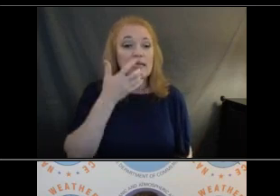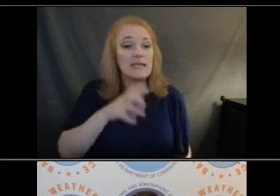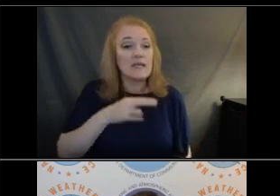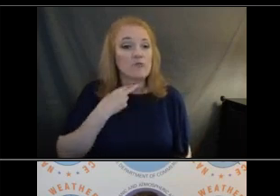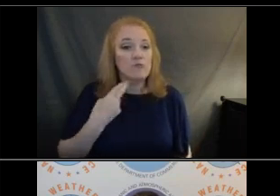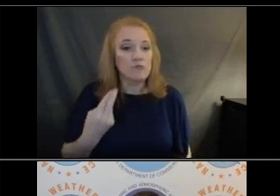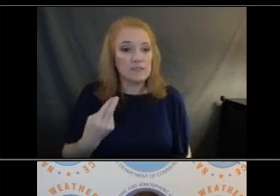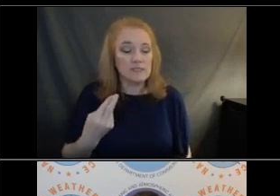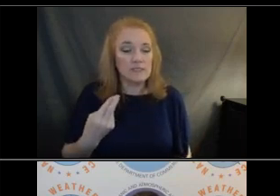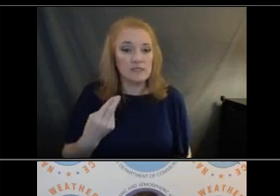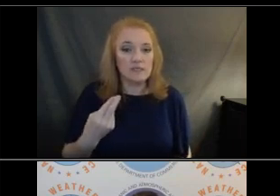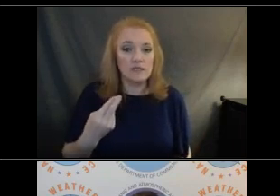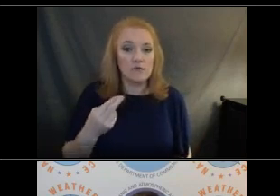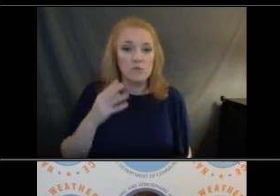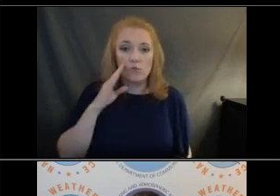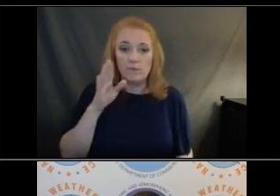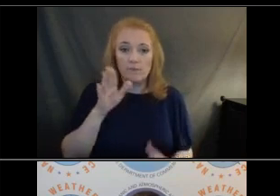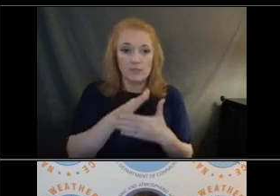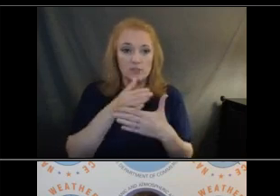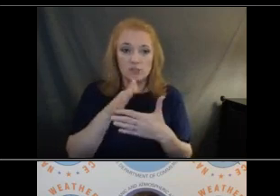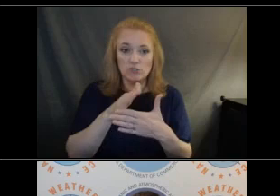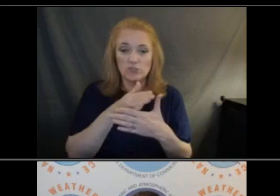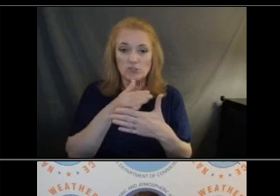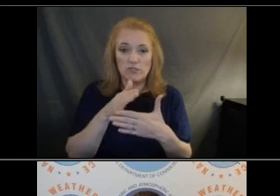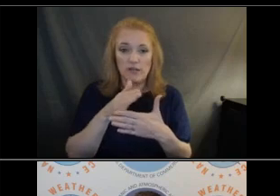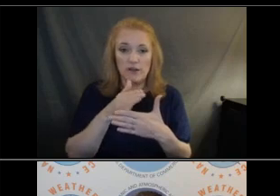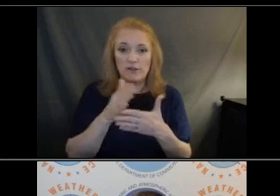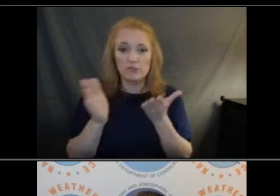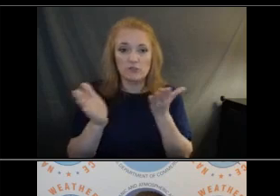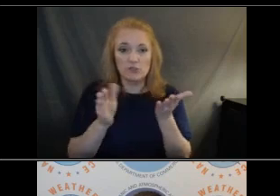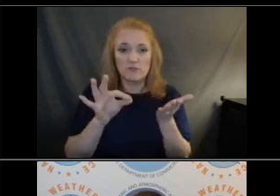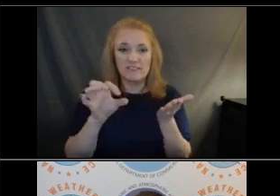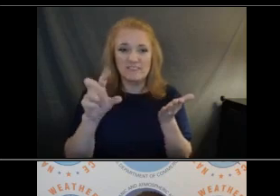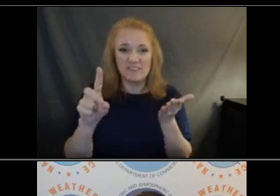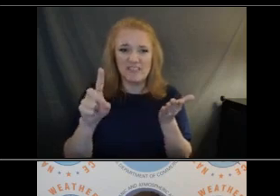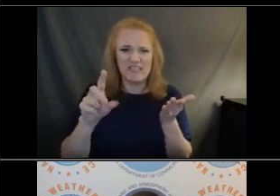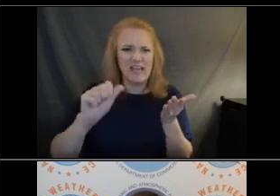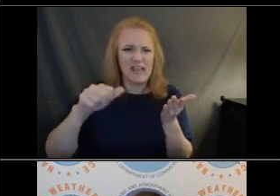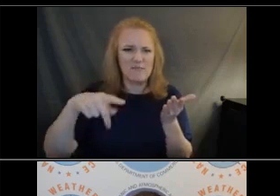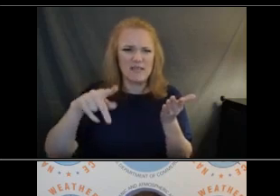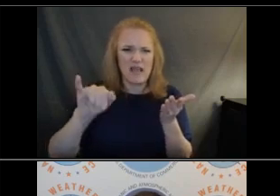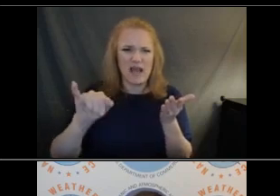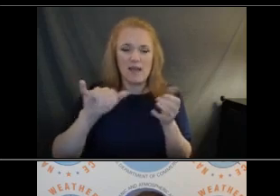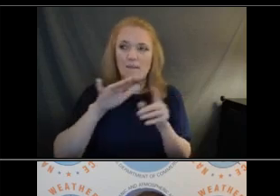is HeatRisk going to be shared as a service feed or via API? I think that's a popular question.